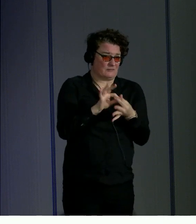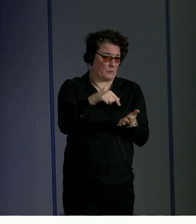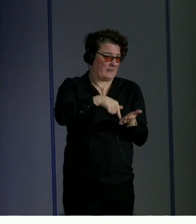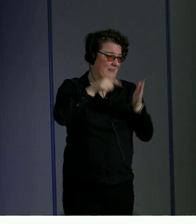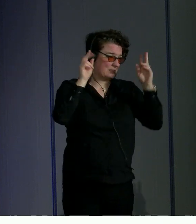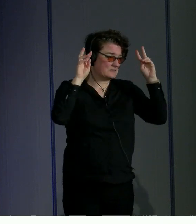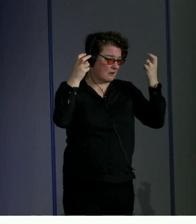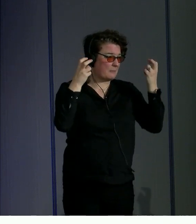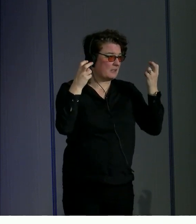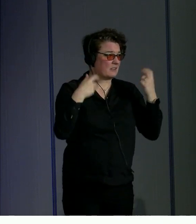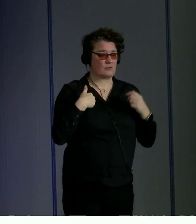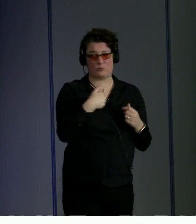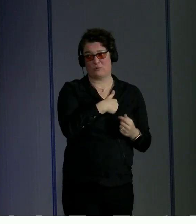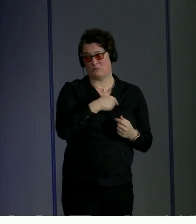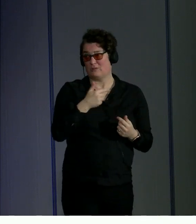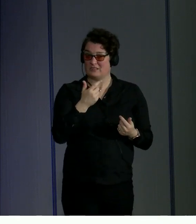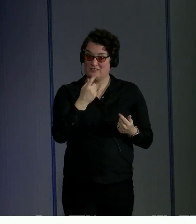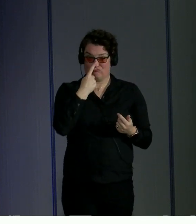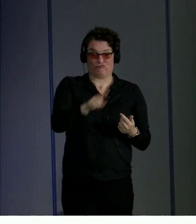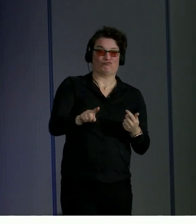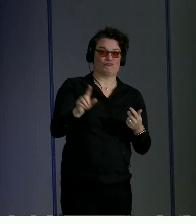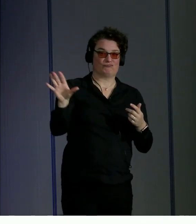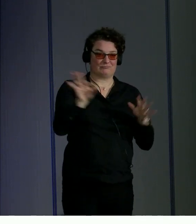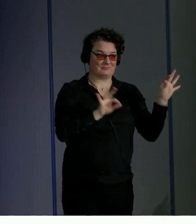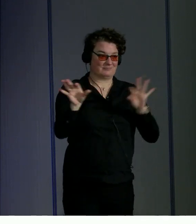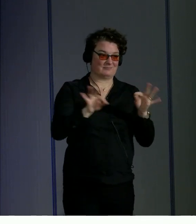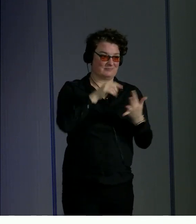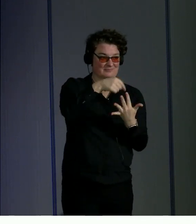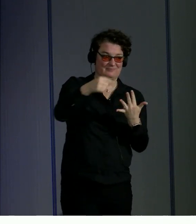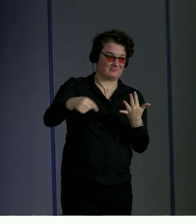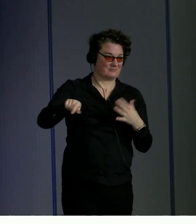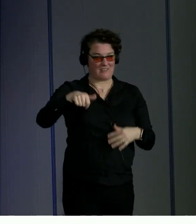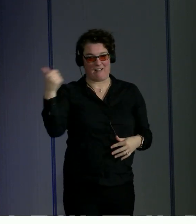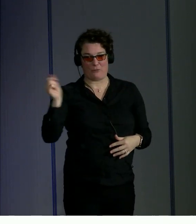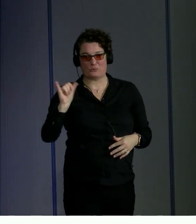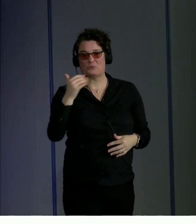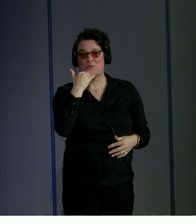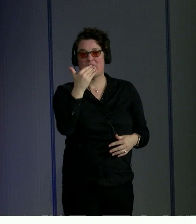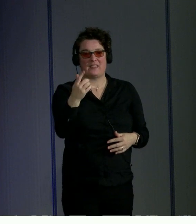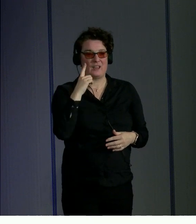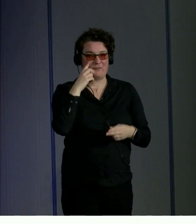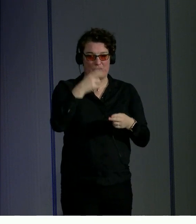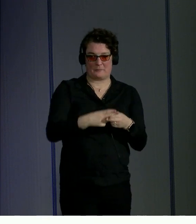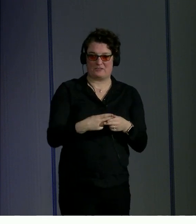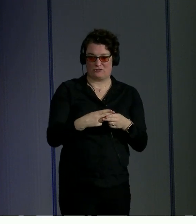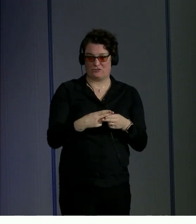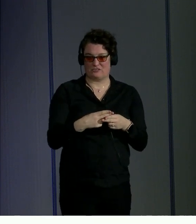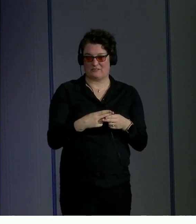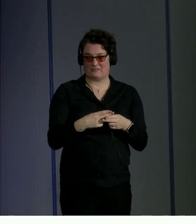we would have liked to have included as well. So thank you for sharing and reminding us of that.